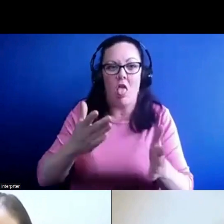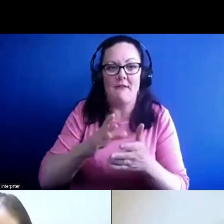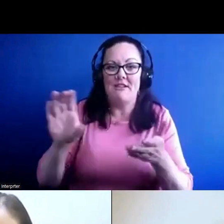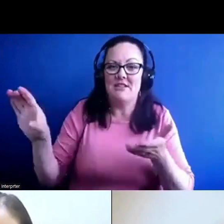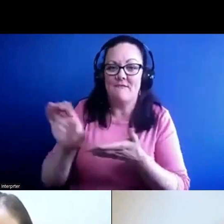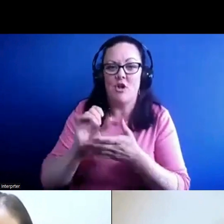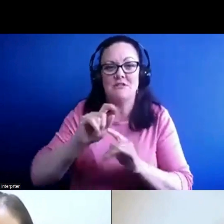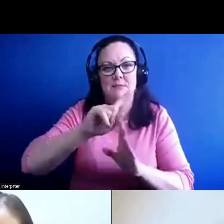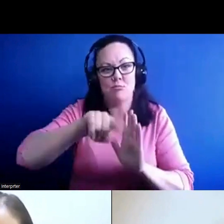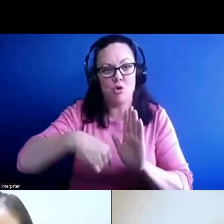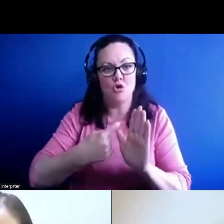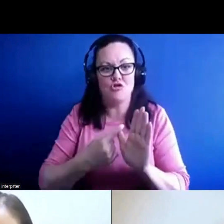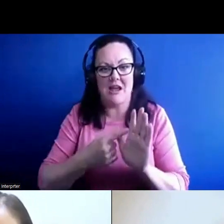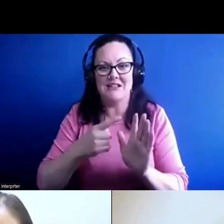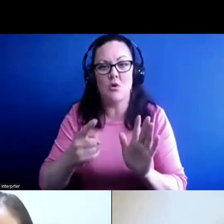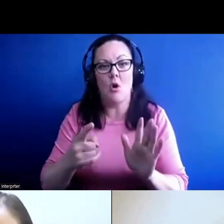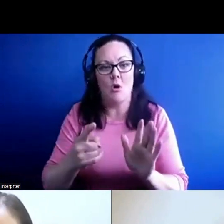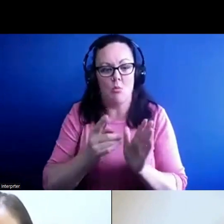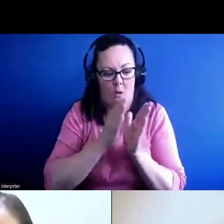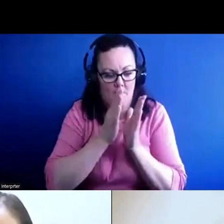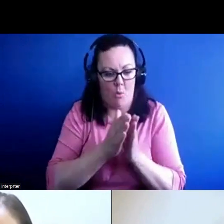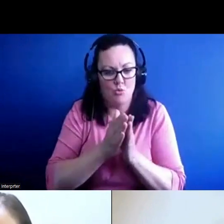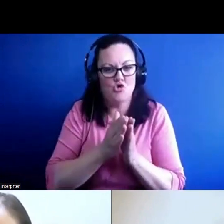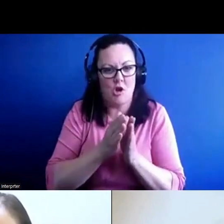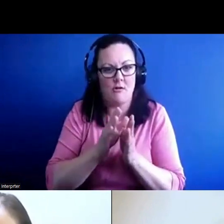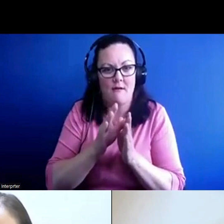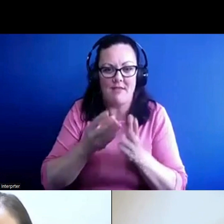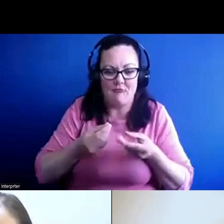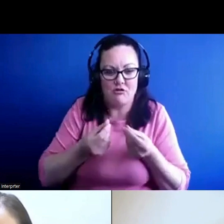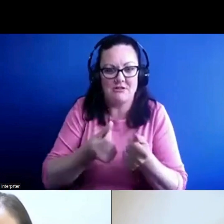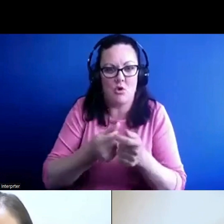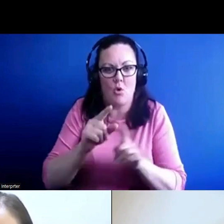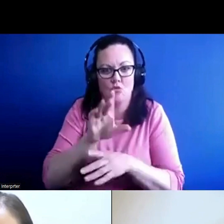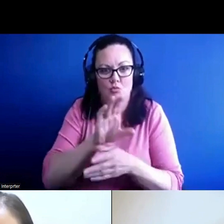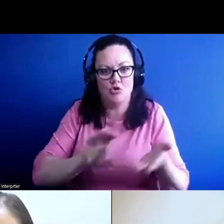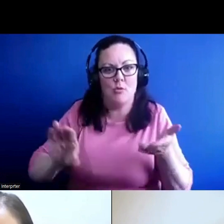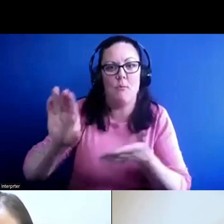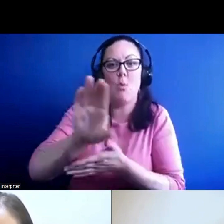proportion would you typically put toward that?